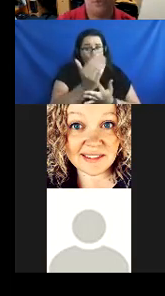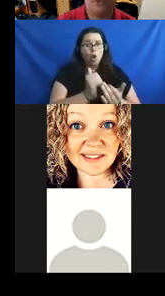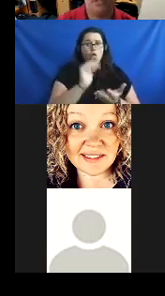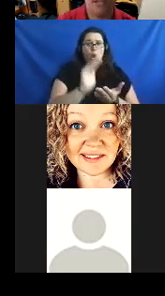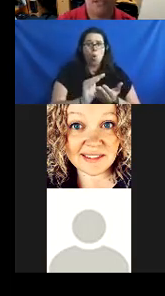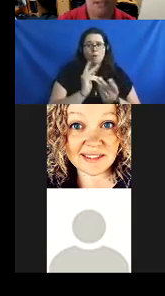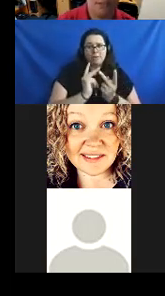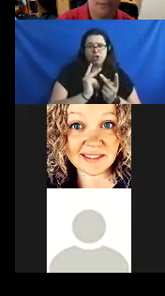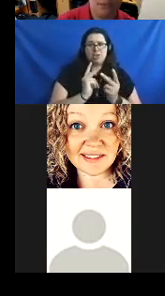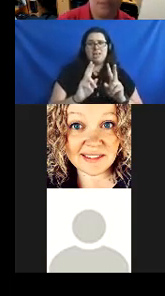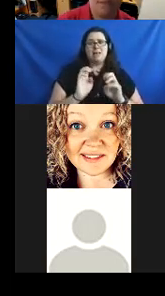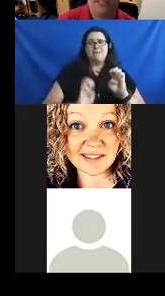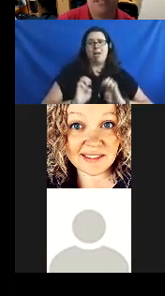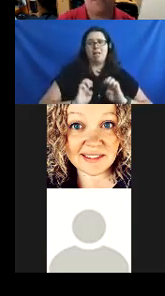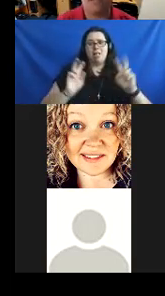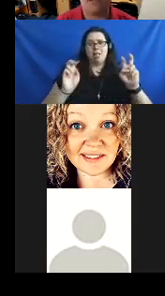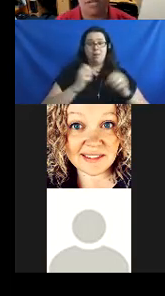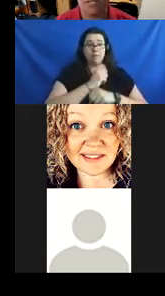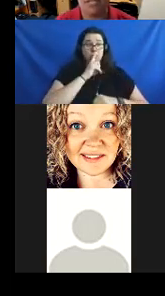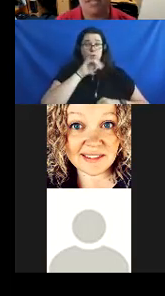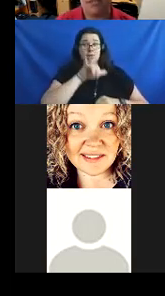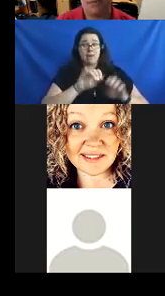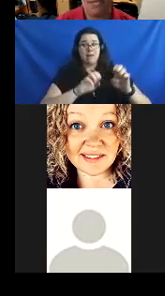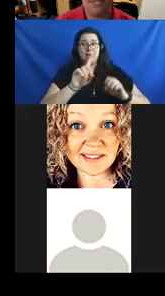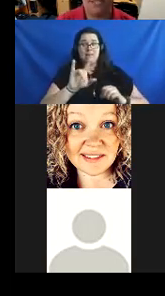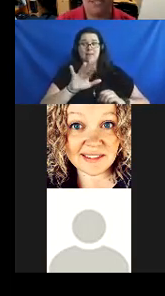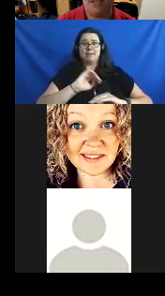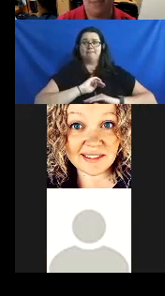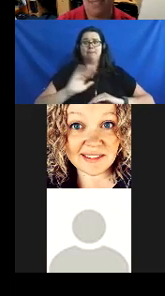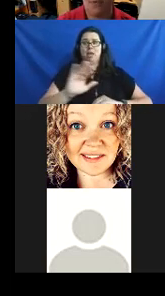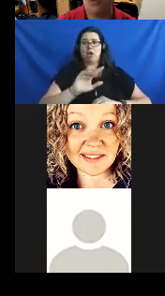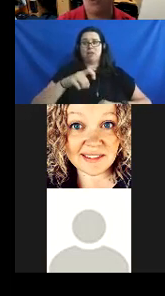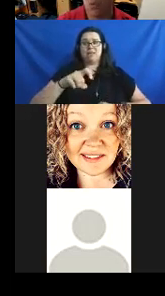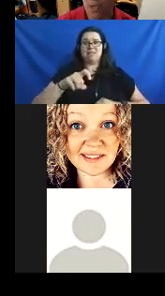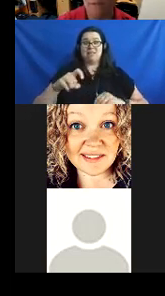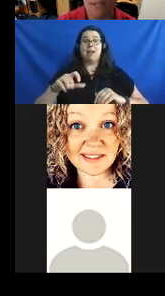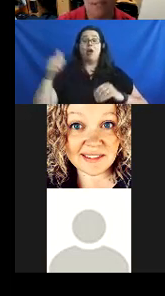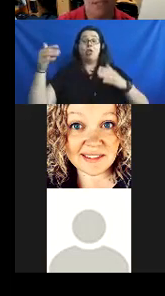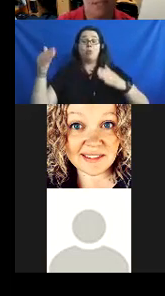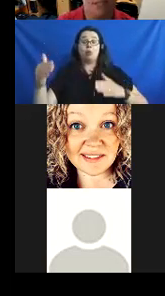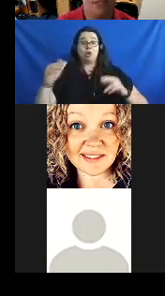TO ENSURE THOSE DEVICES MEET THEIR NEEDS AND THEY ARE BEING ASSESSED BY SOMEONE WHO IS QUALIFIED TO MEET THAT DECISION.